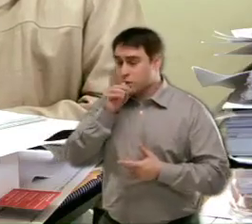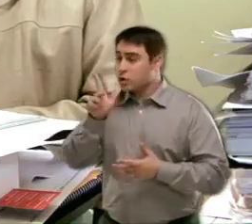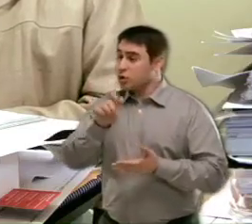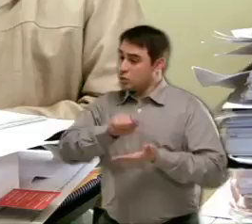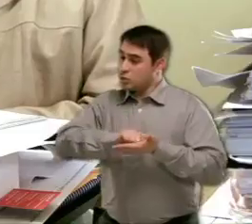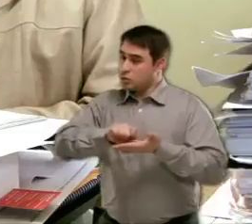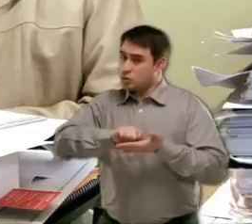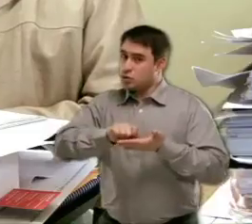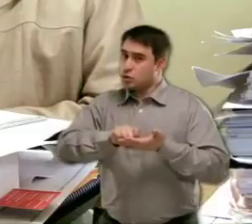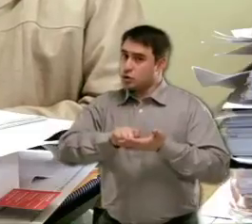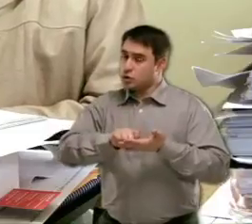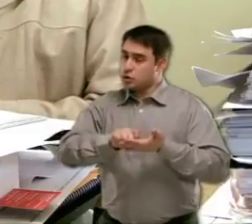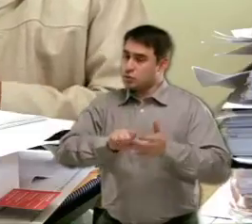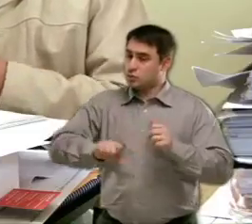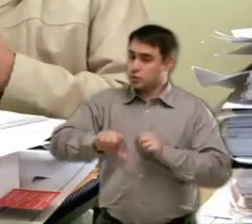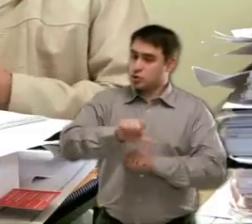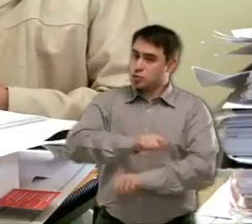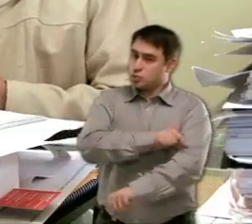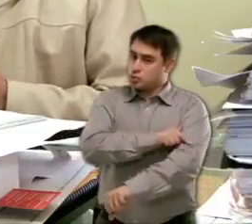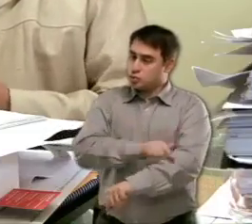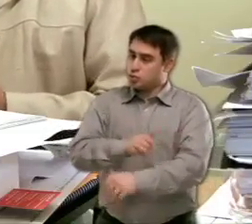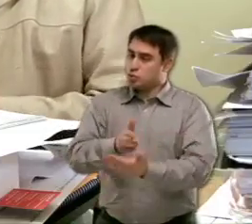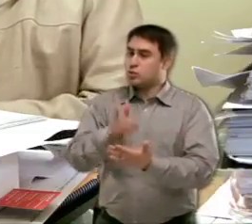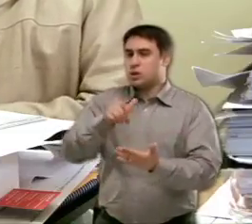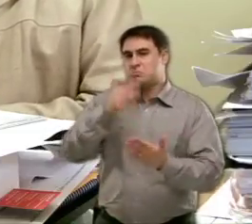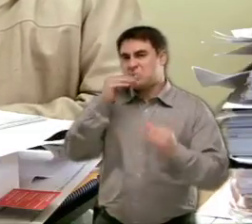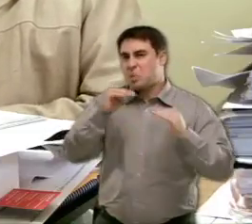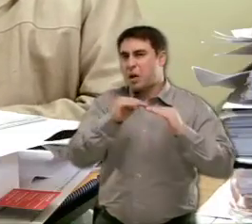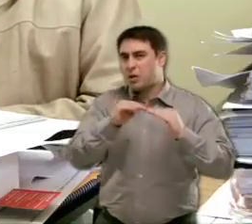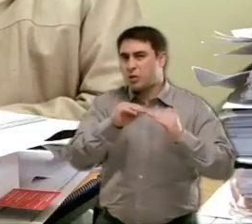which is a kind of agreement, a formal written document,